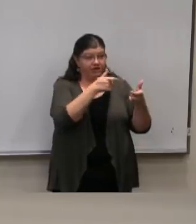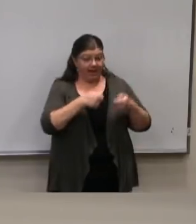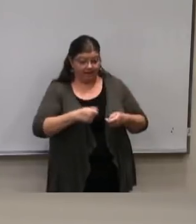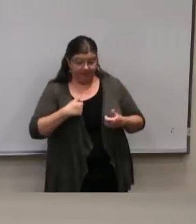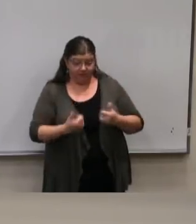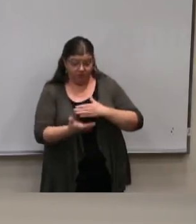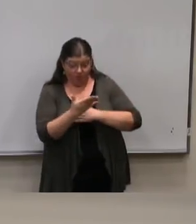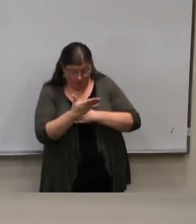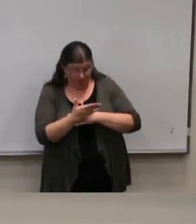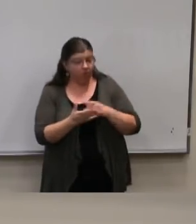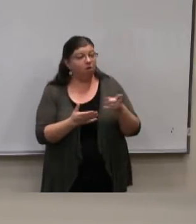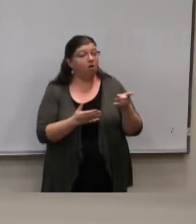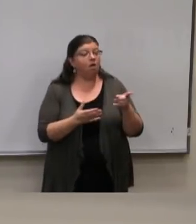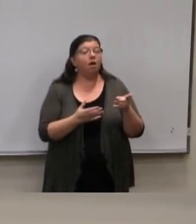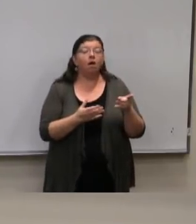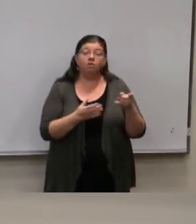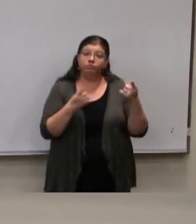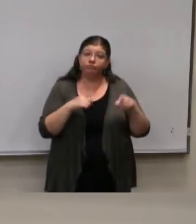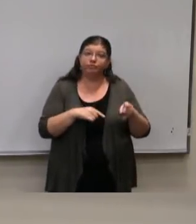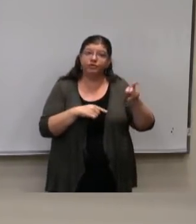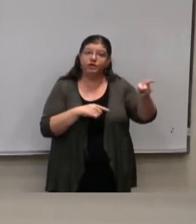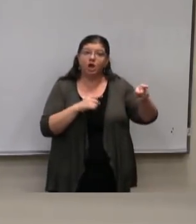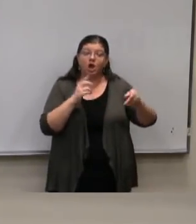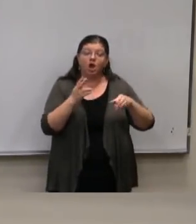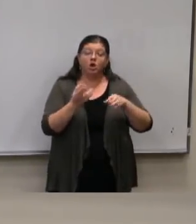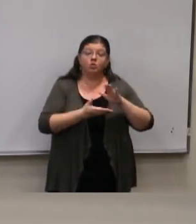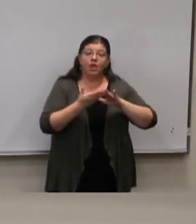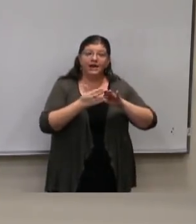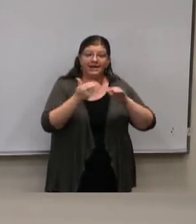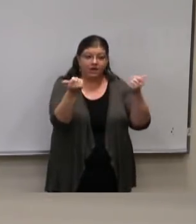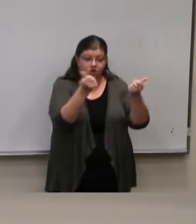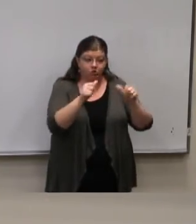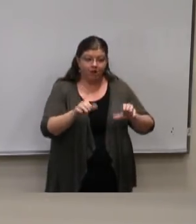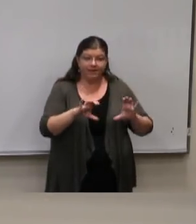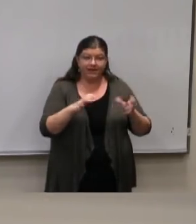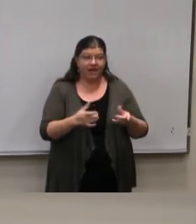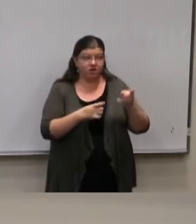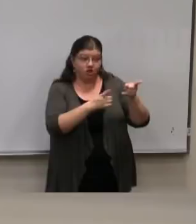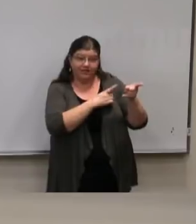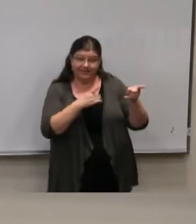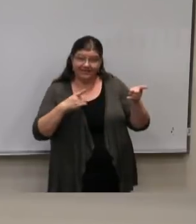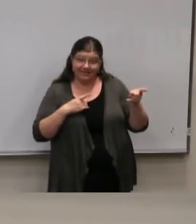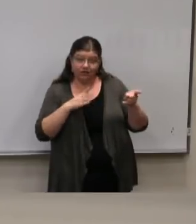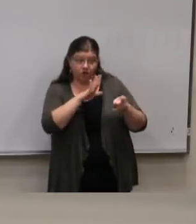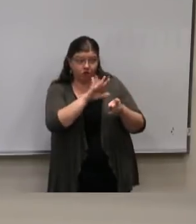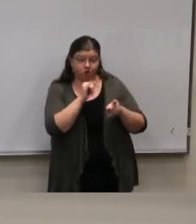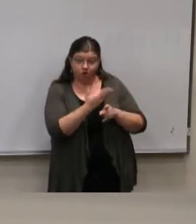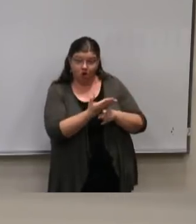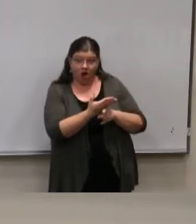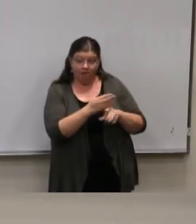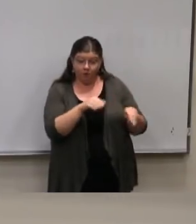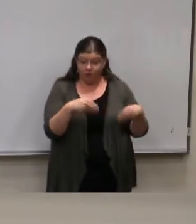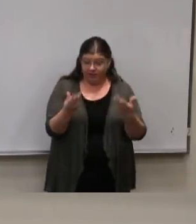out they?re running the ceramics class, and as the dean, it?s her job to give the students clay.